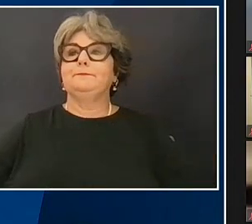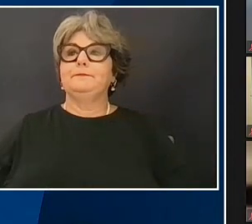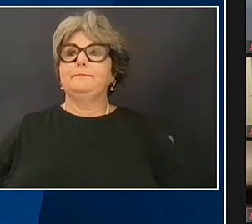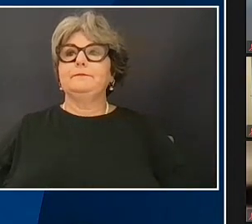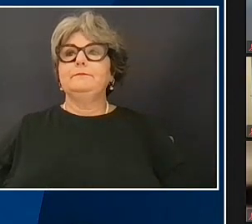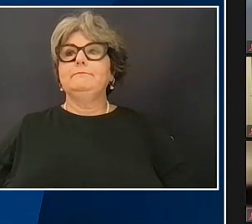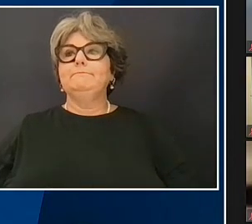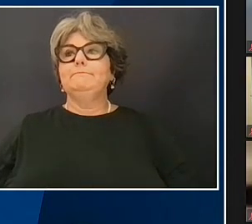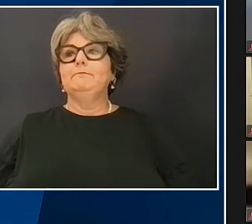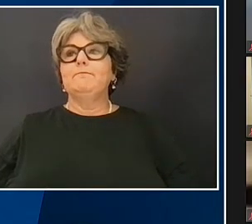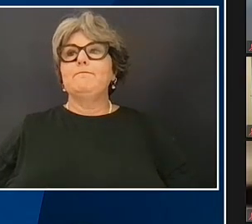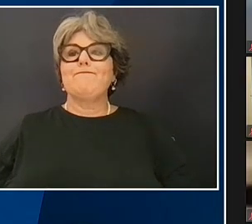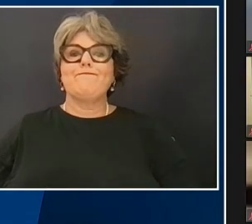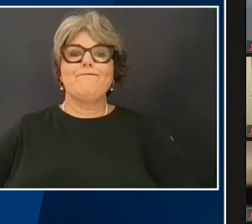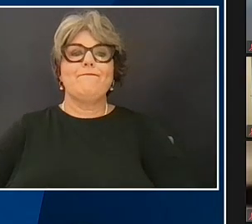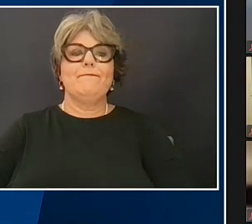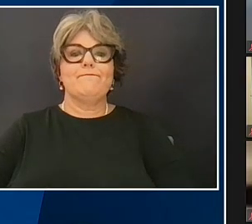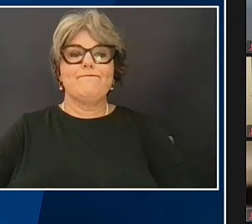Okay. Thank you. Barmak?